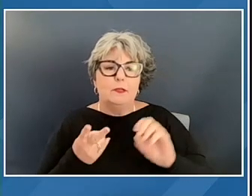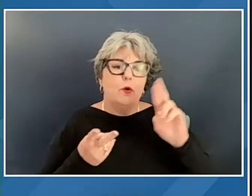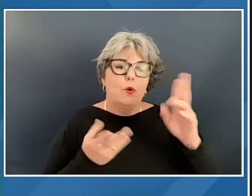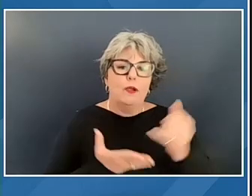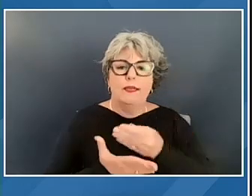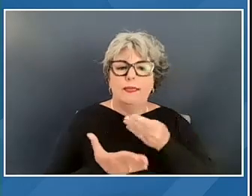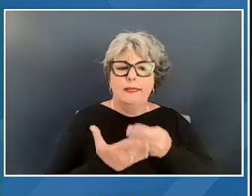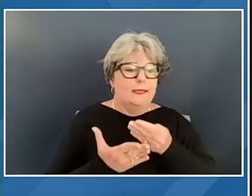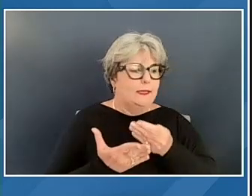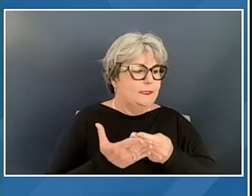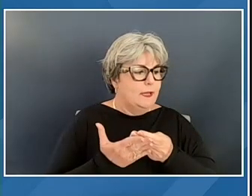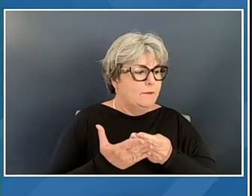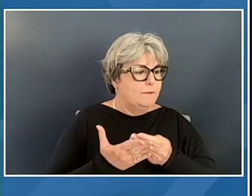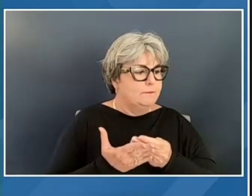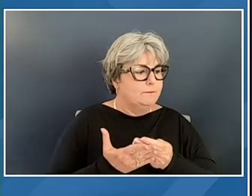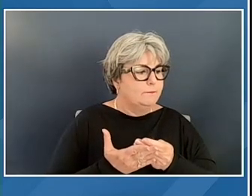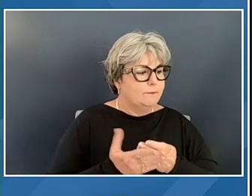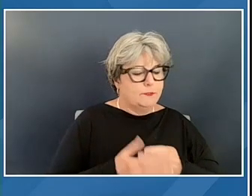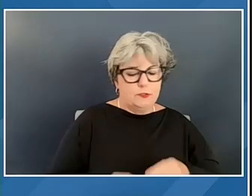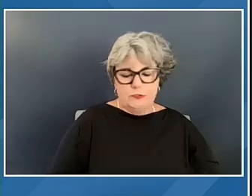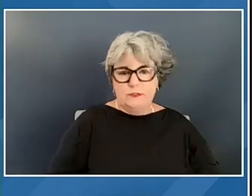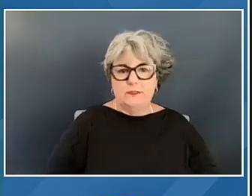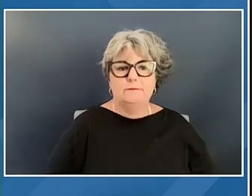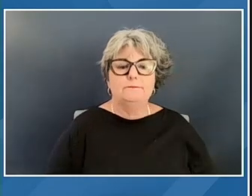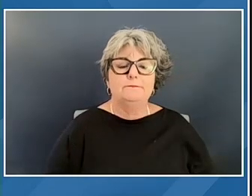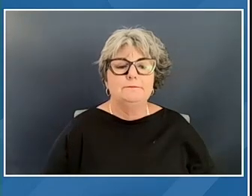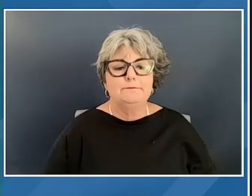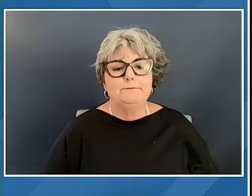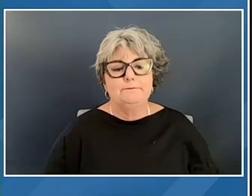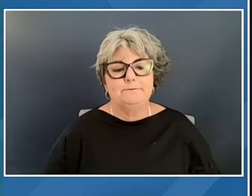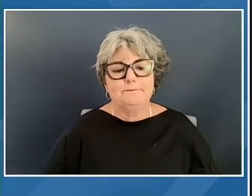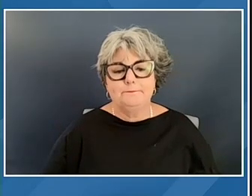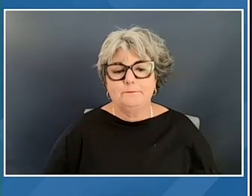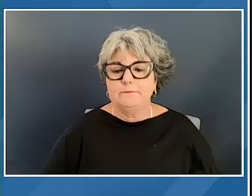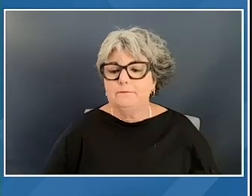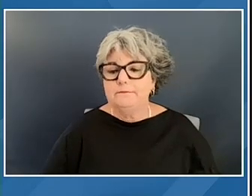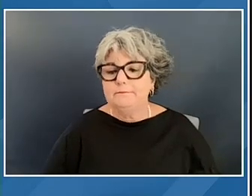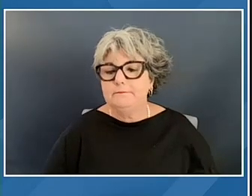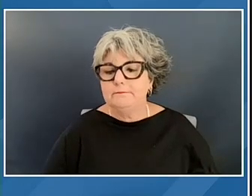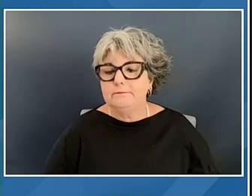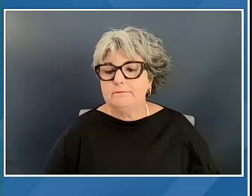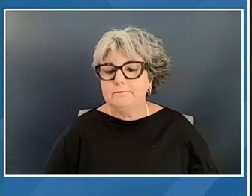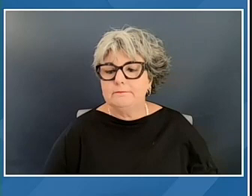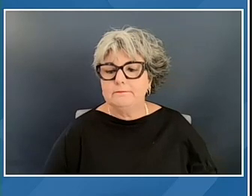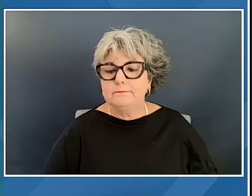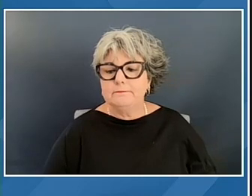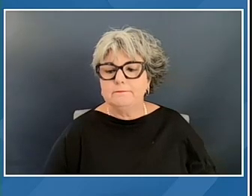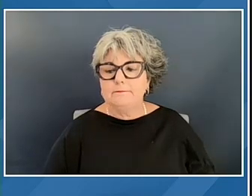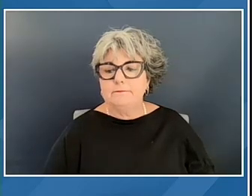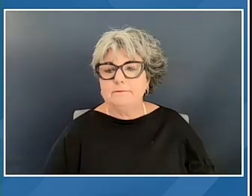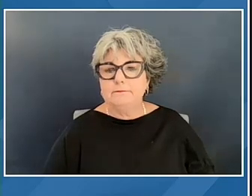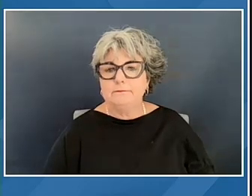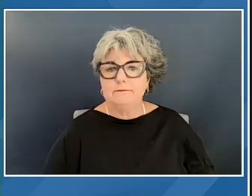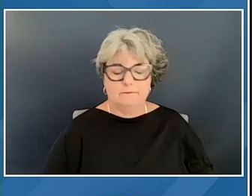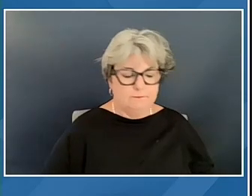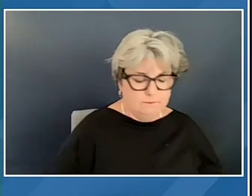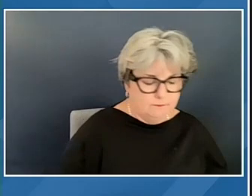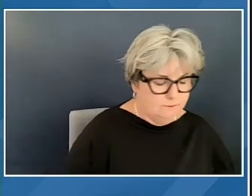like that. Also, I had an idea of counting